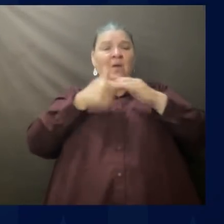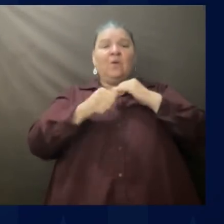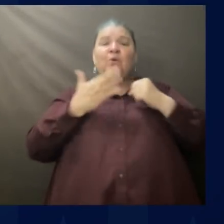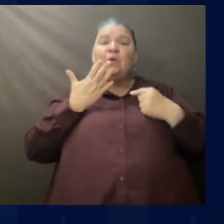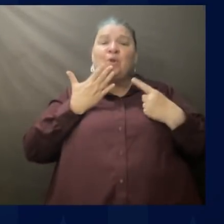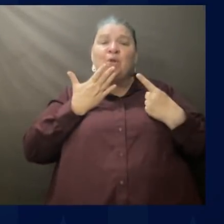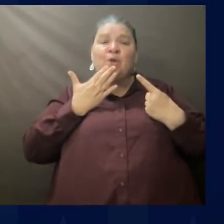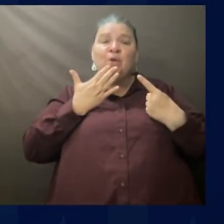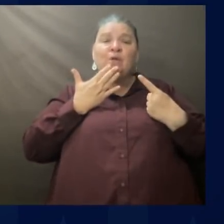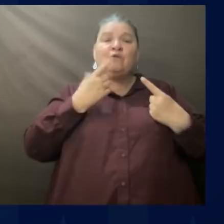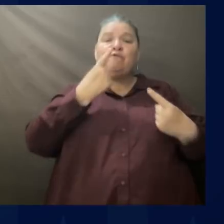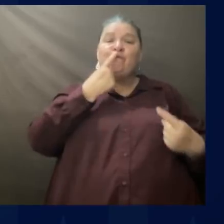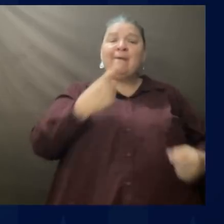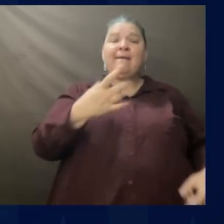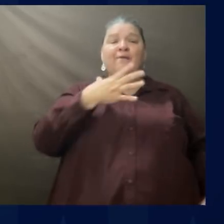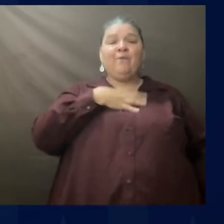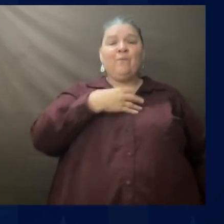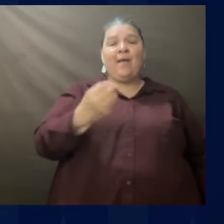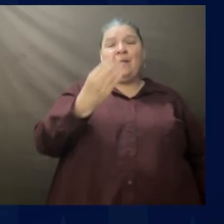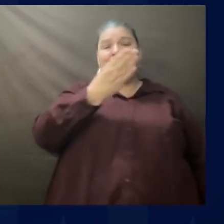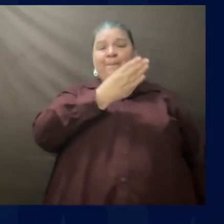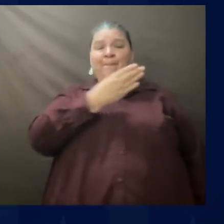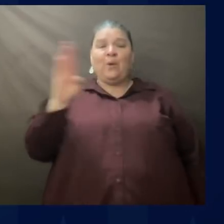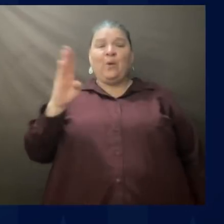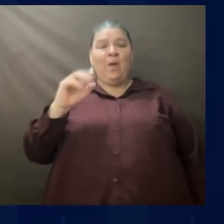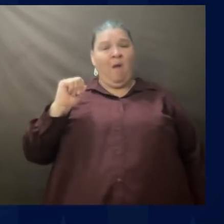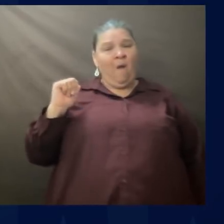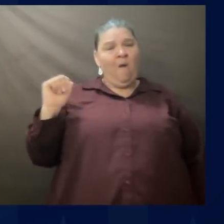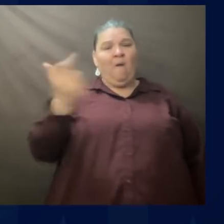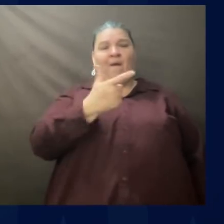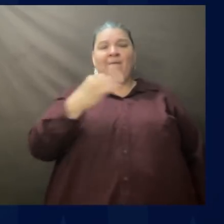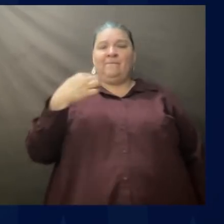all of us, every single one of us is an American.